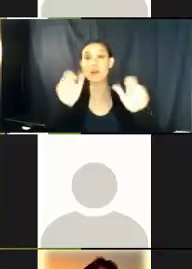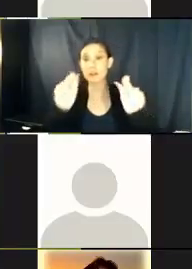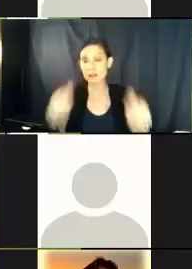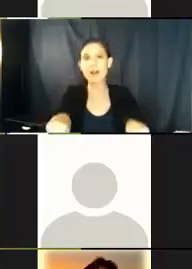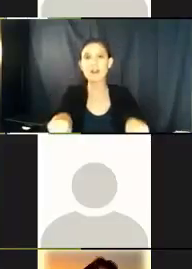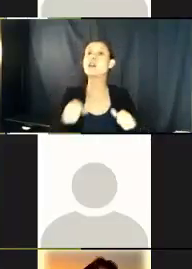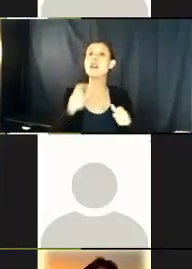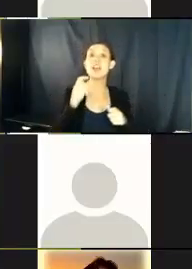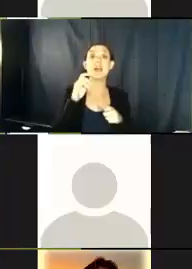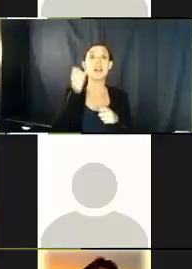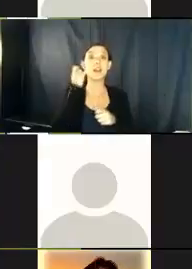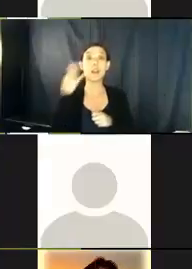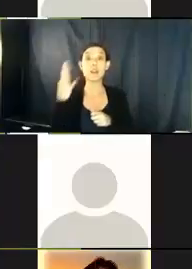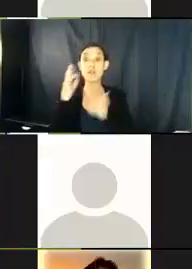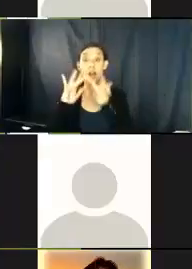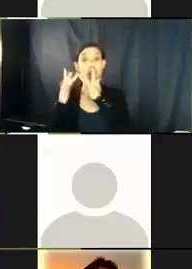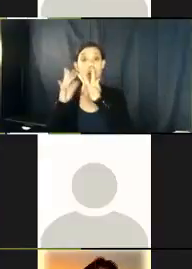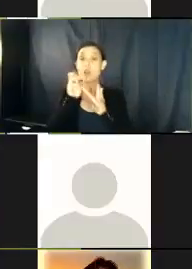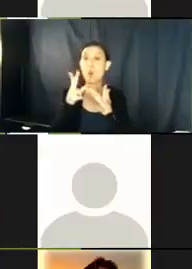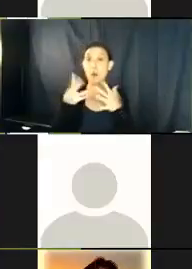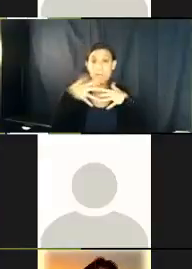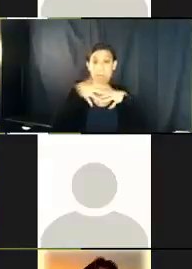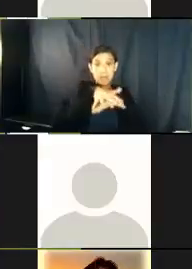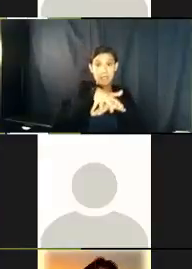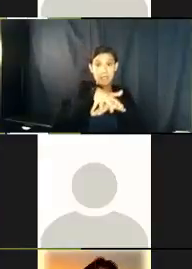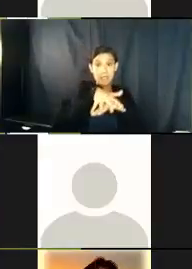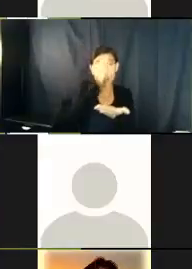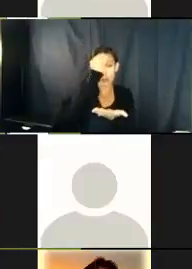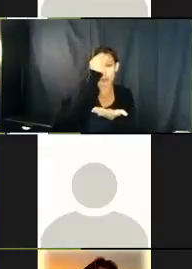use these videos in a flipped learning type environment. So they're going home and previewing this information.